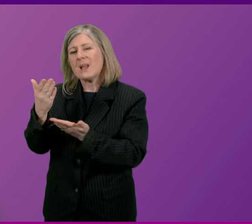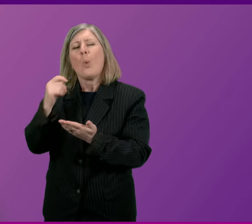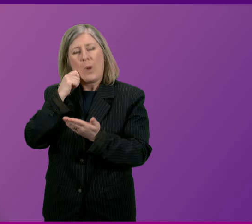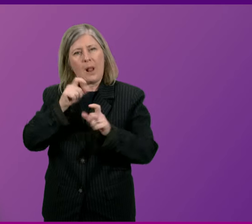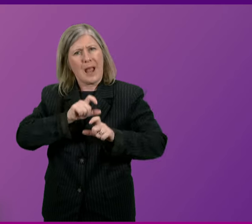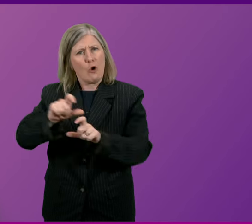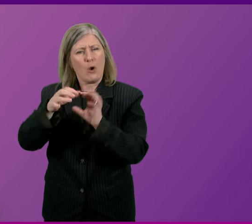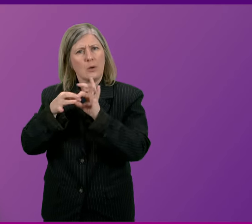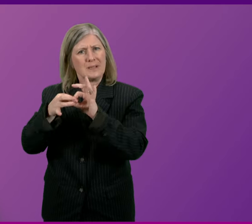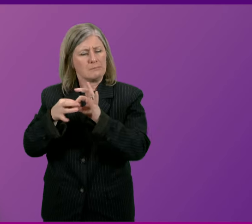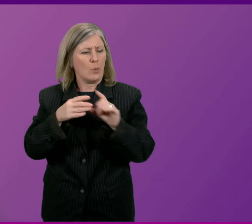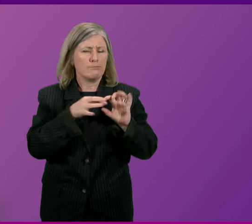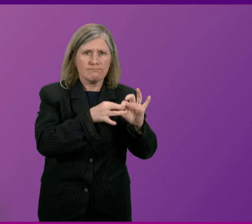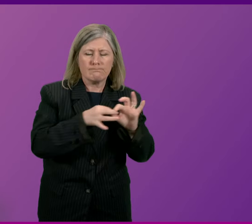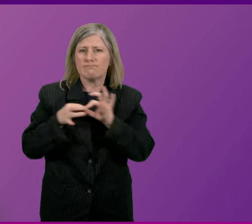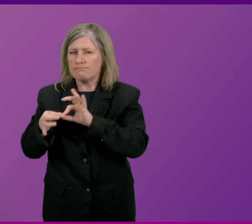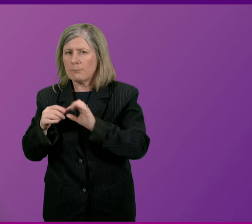other political parties about the best way to address those.